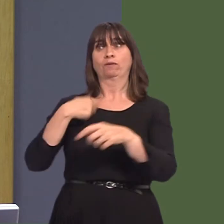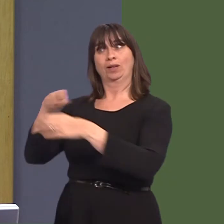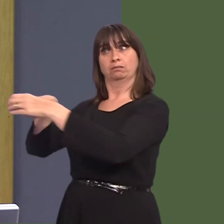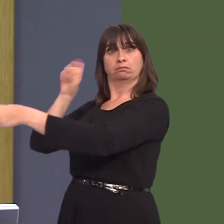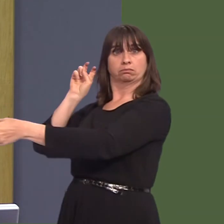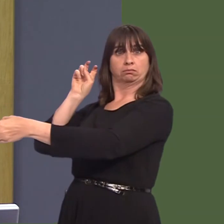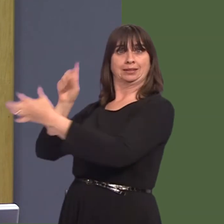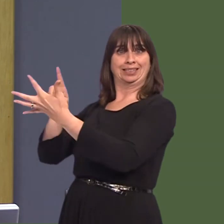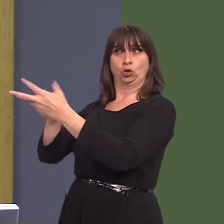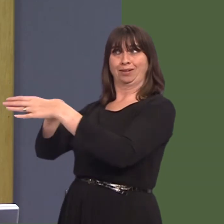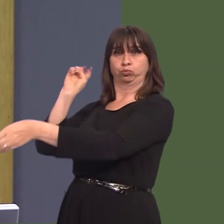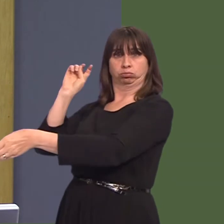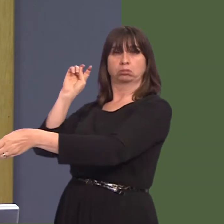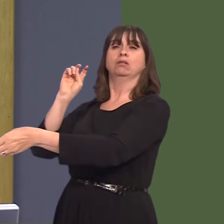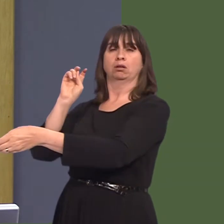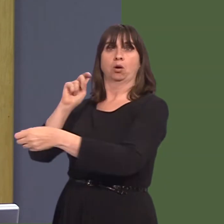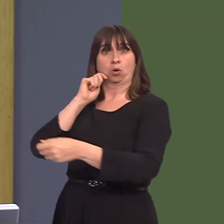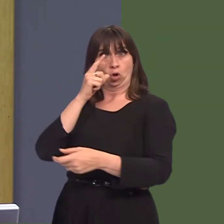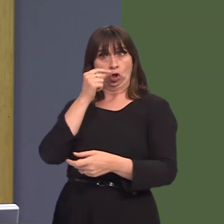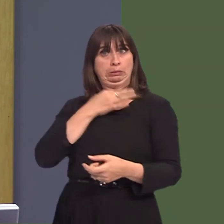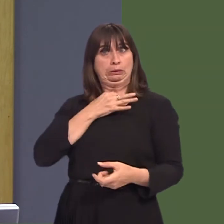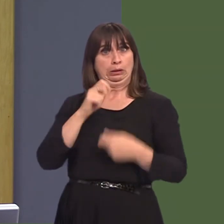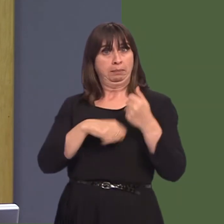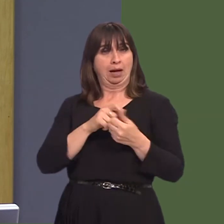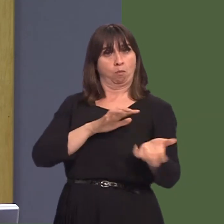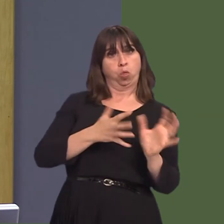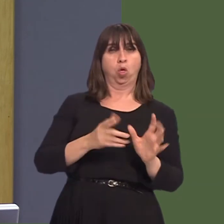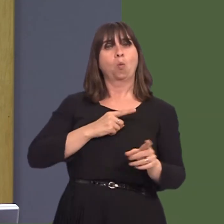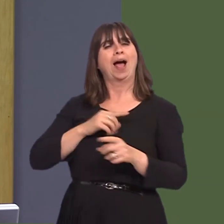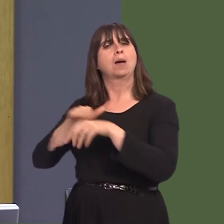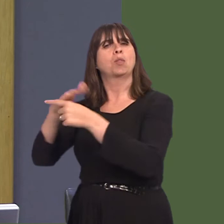standards, as it has meant until now that we have had to have a high standard for things